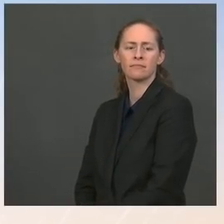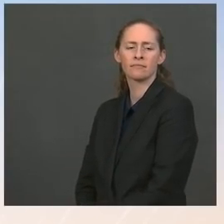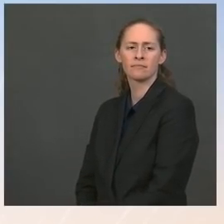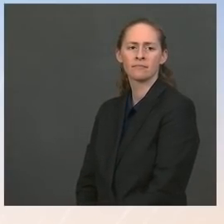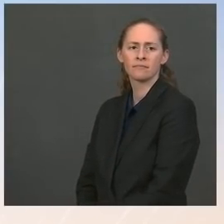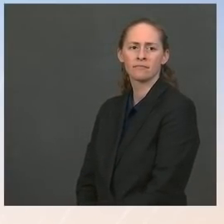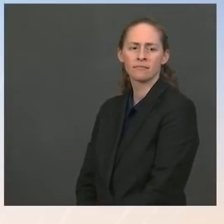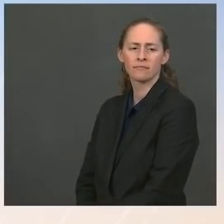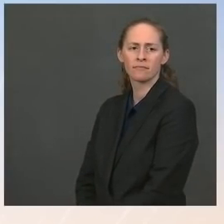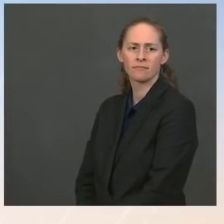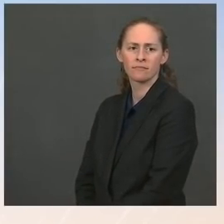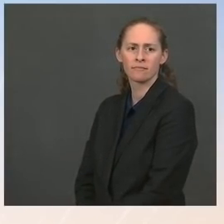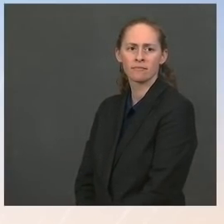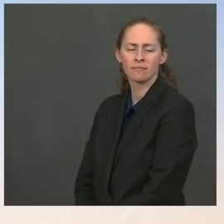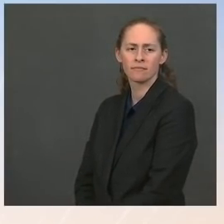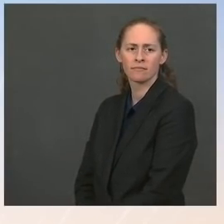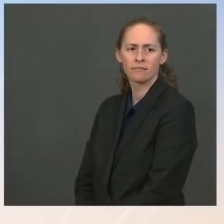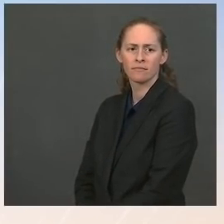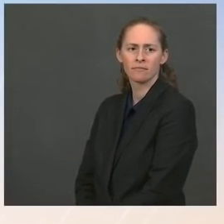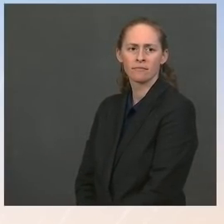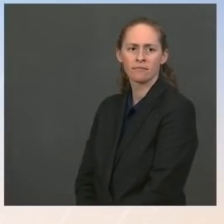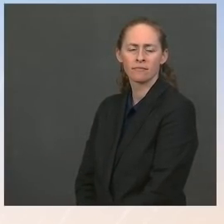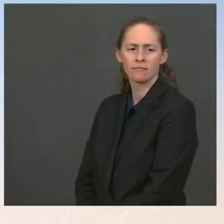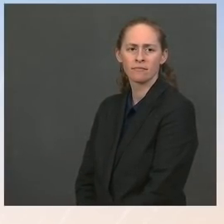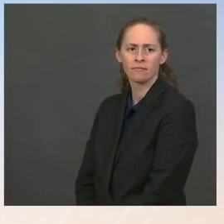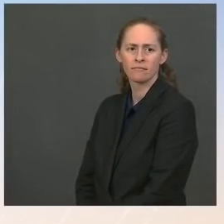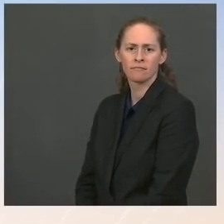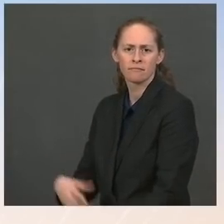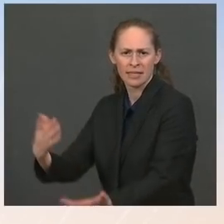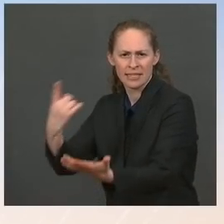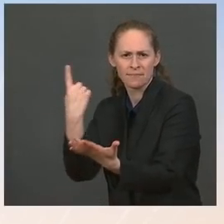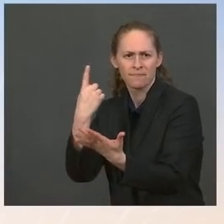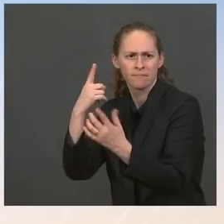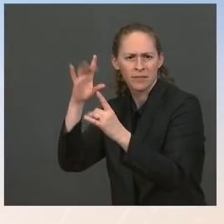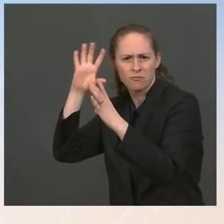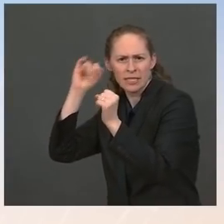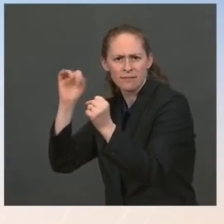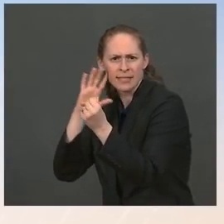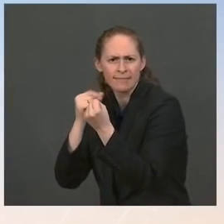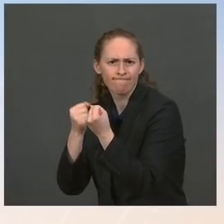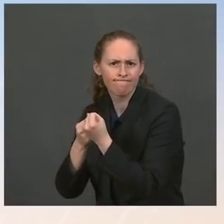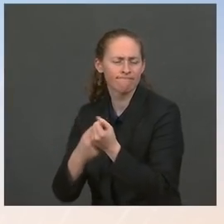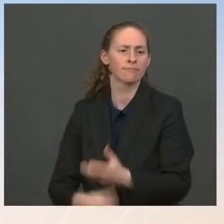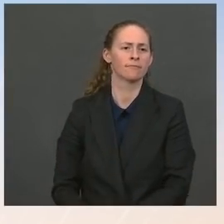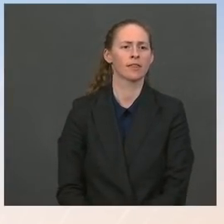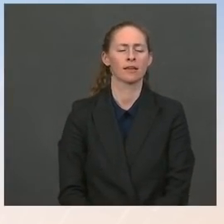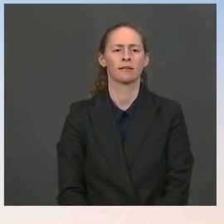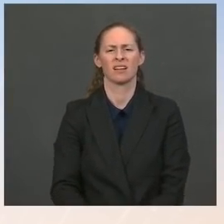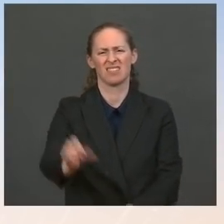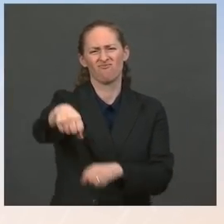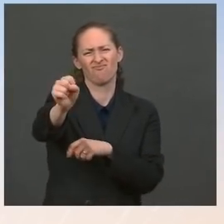that his voice out there, talking about the benefits of that bill, will be to his legacy? Ms. Jean-Pierre: Well, it's critically important. And you've -- we've -- you know, you've traveled with us.